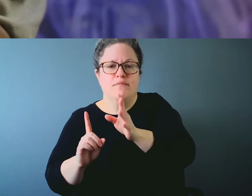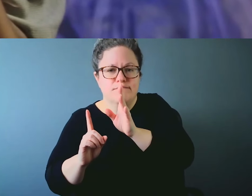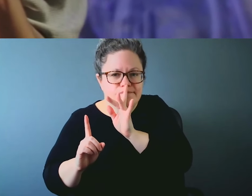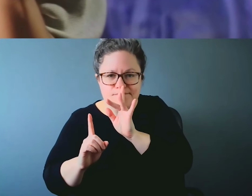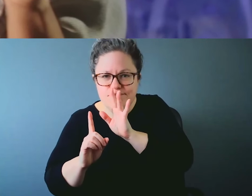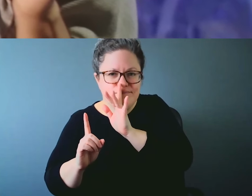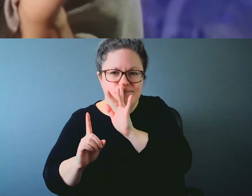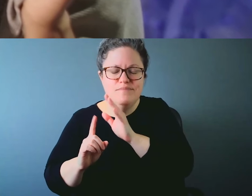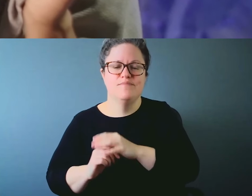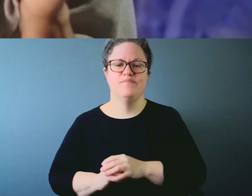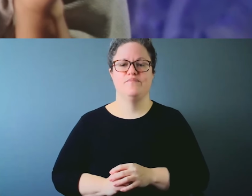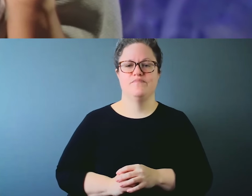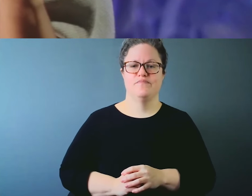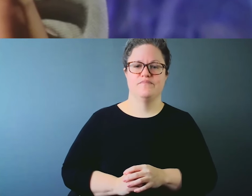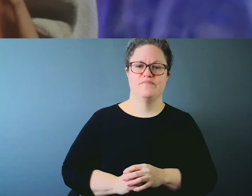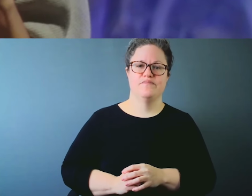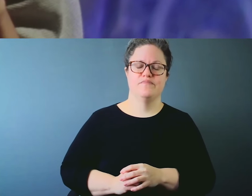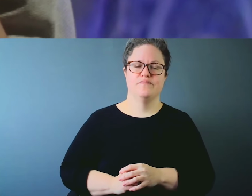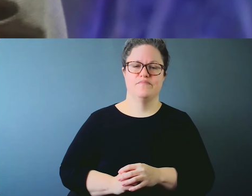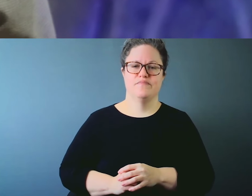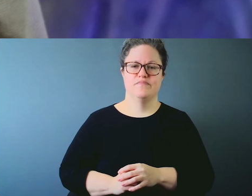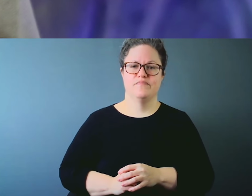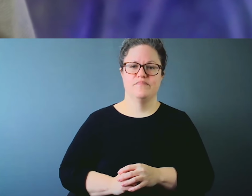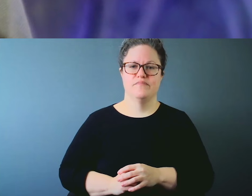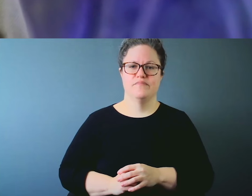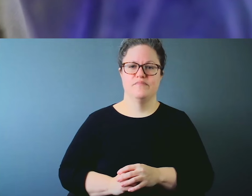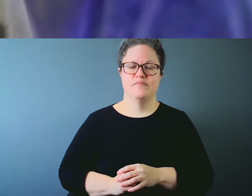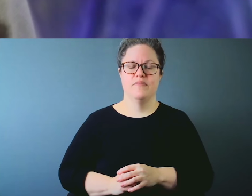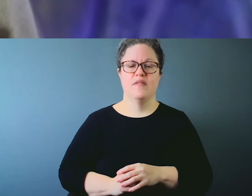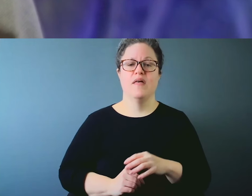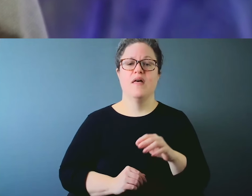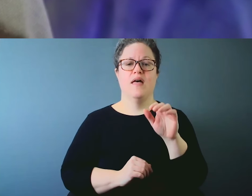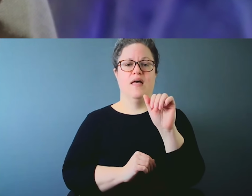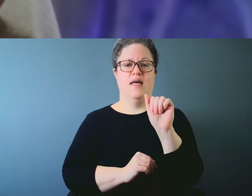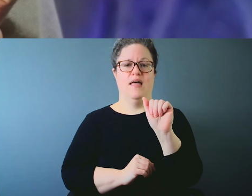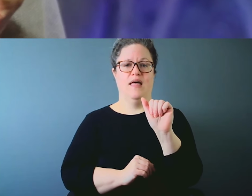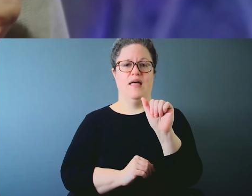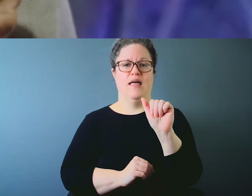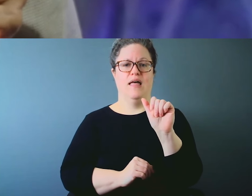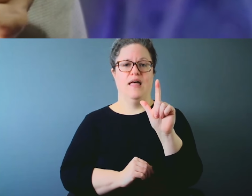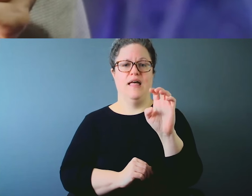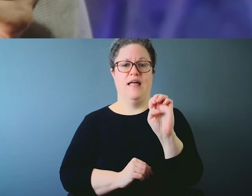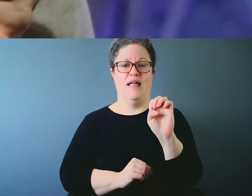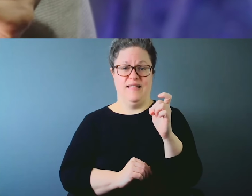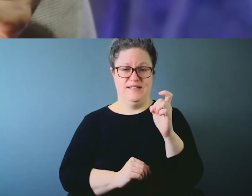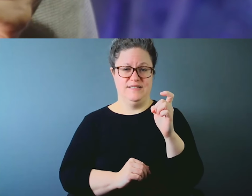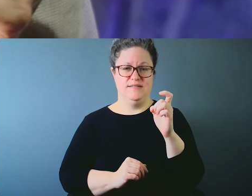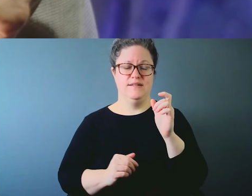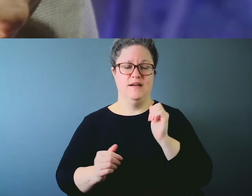The excellent work of the- of Alex who portrayed the documentarian,